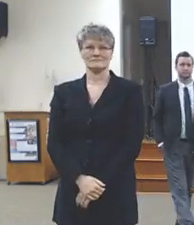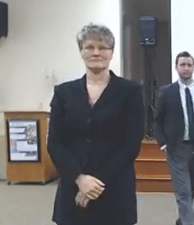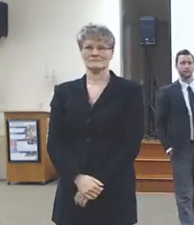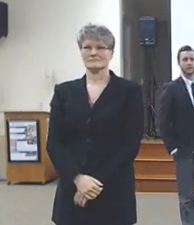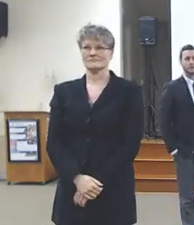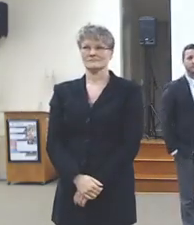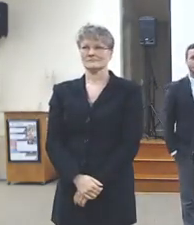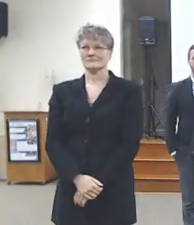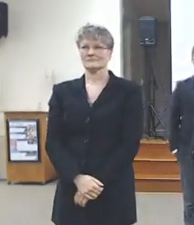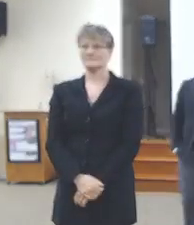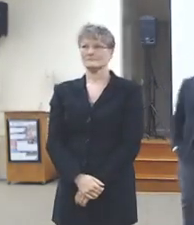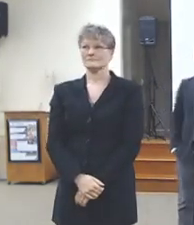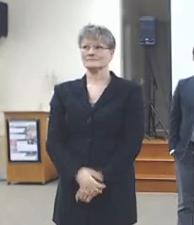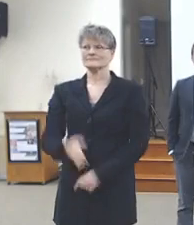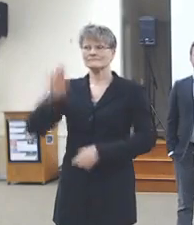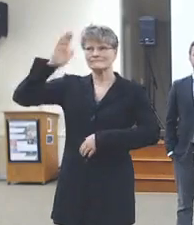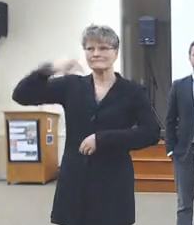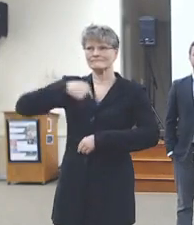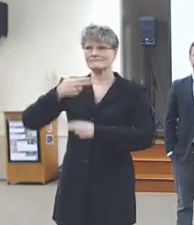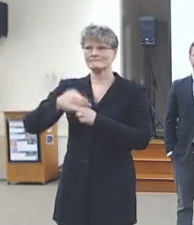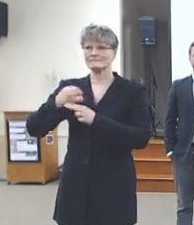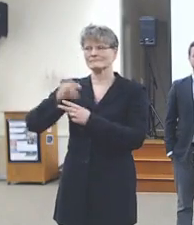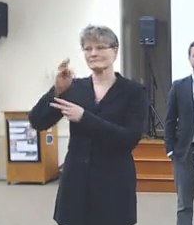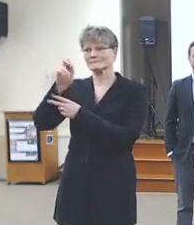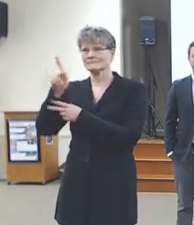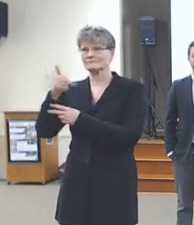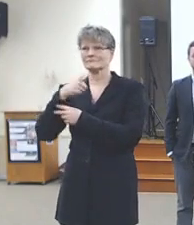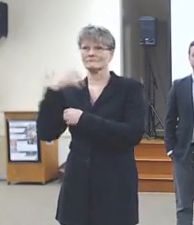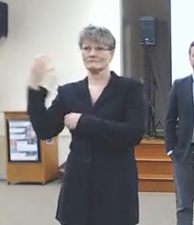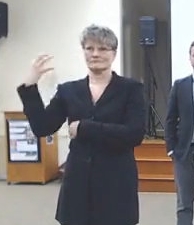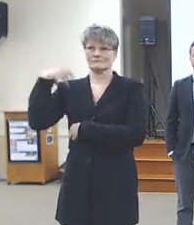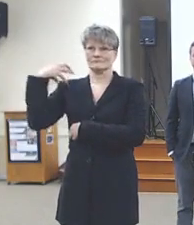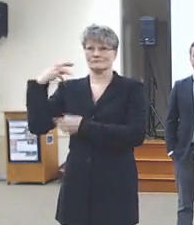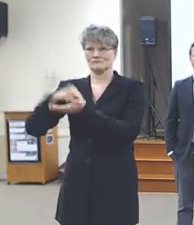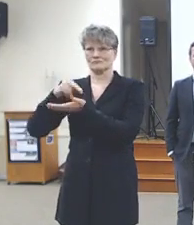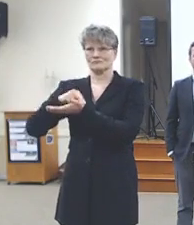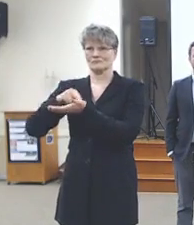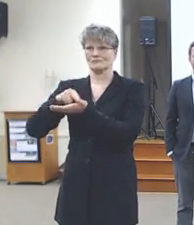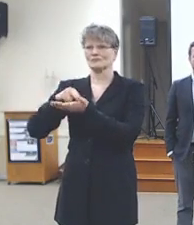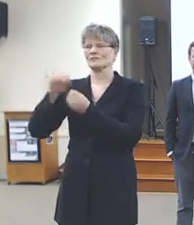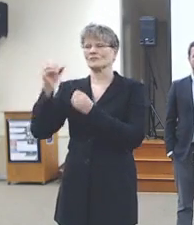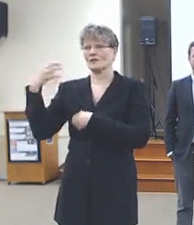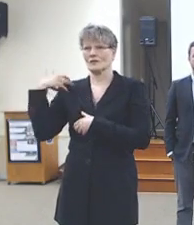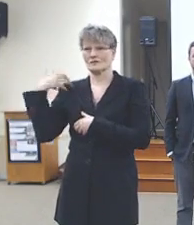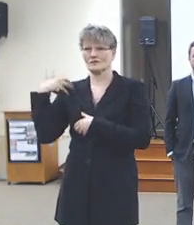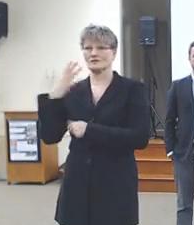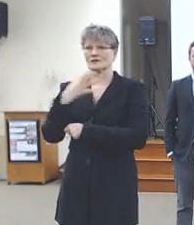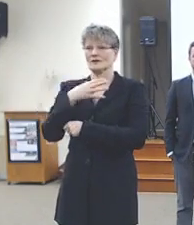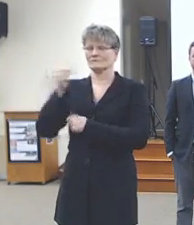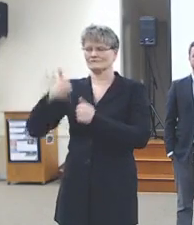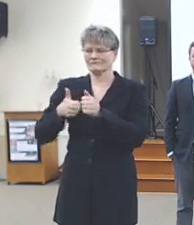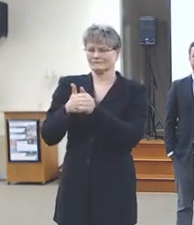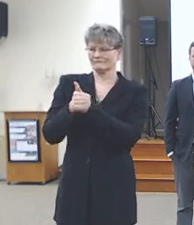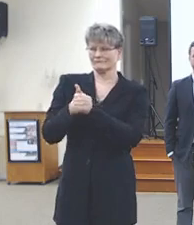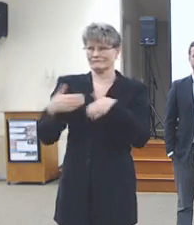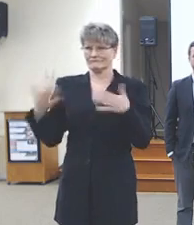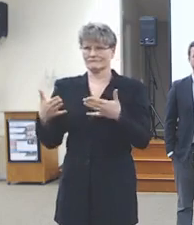Hi there, my name's Mark Mitchelson, I'm the Chief Nursing Officer for Shasta Regional Medical Center, and for updates for us is really just a reminder to the